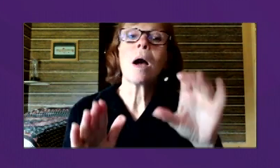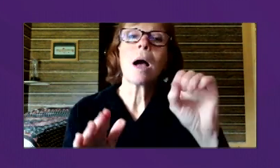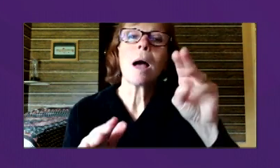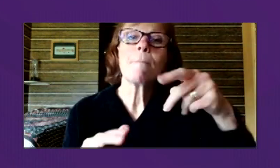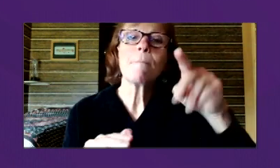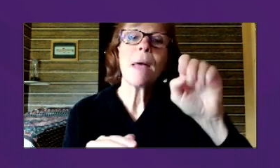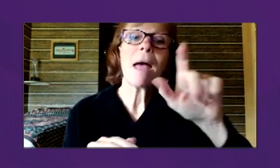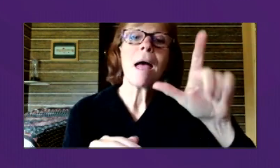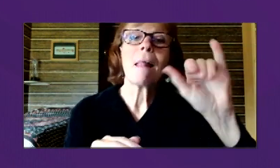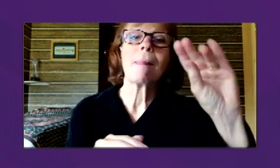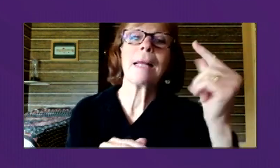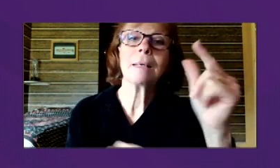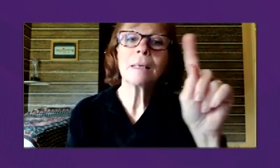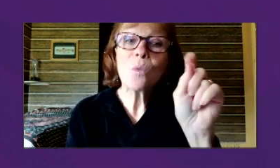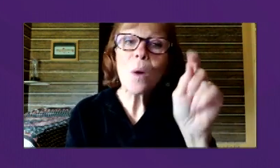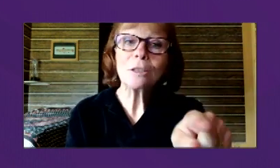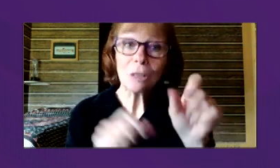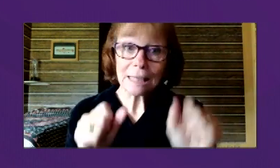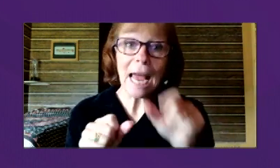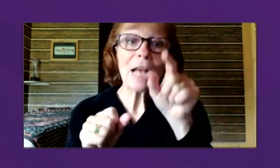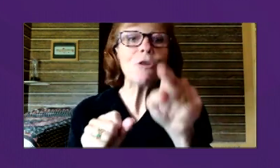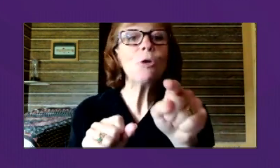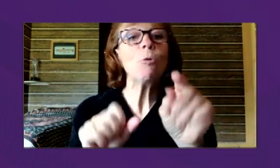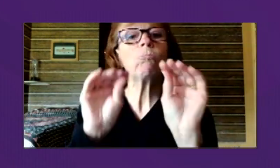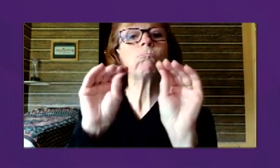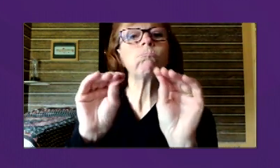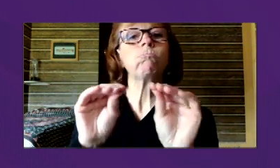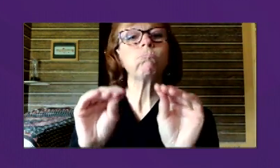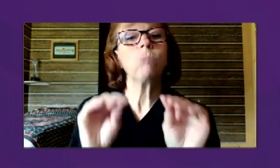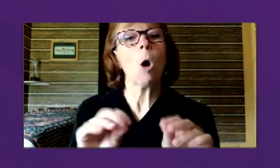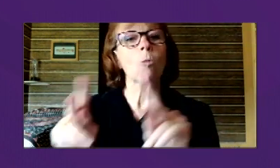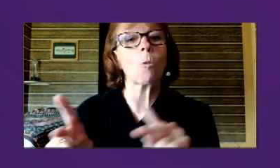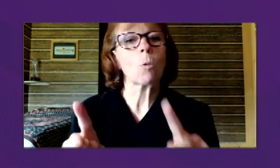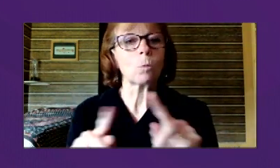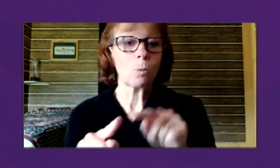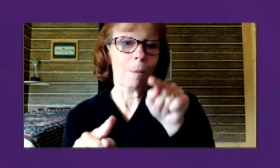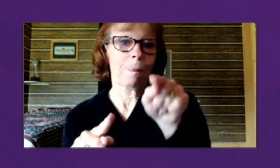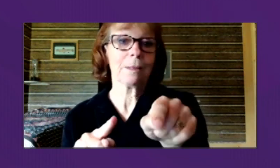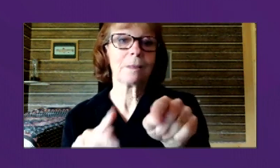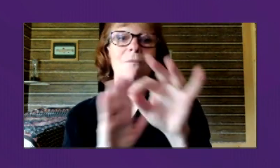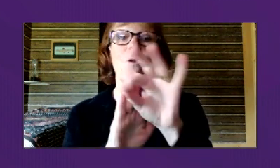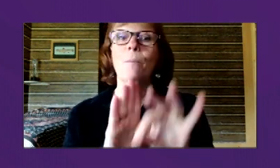you can put each one in the formula. If you have any questions on perspective-taking, please drop